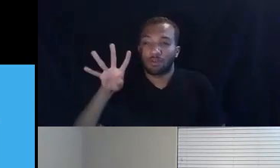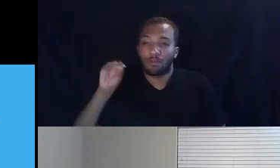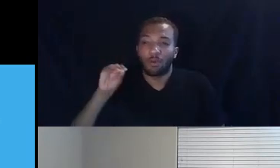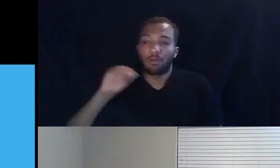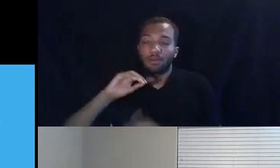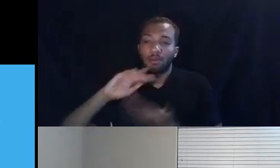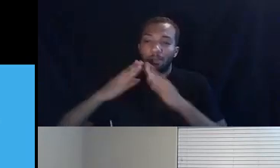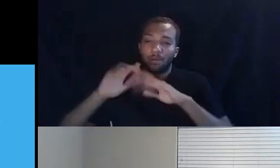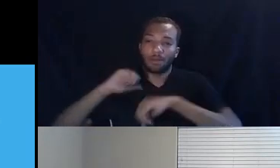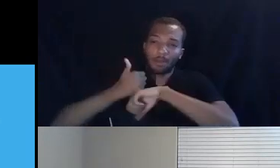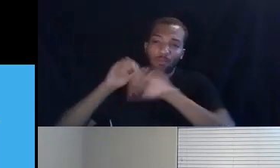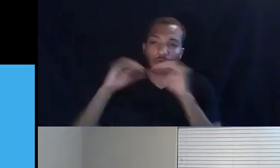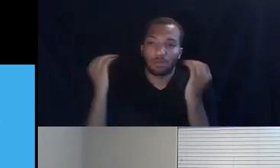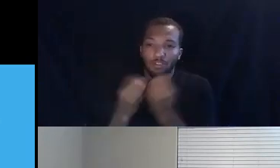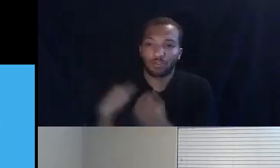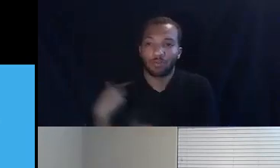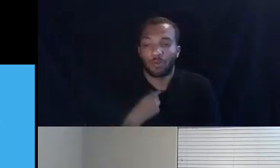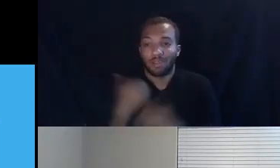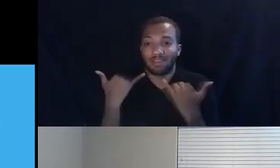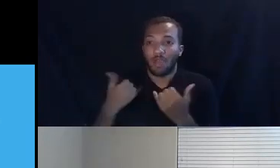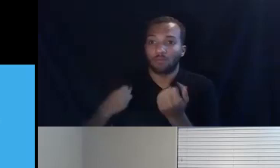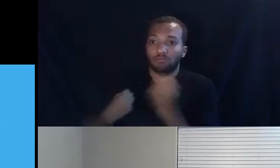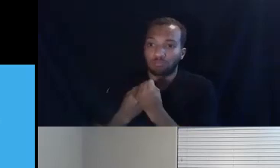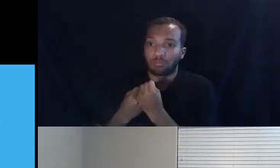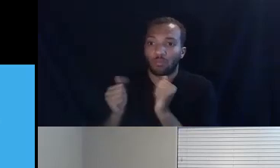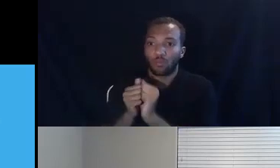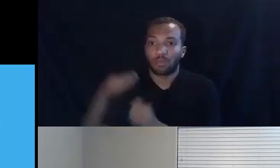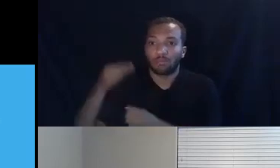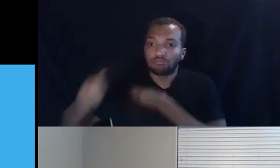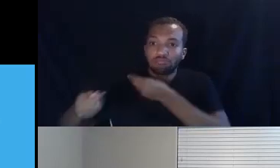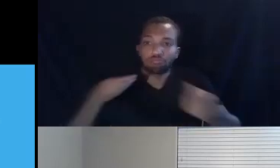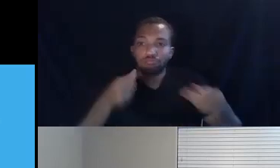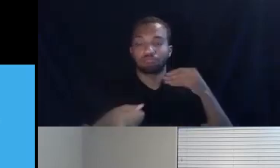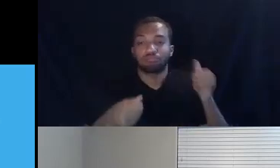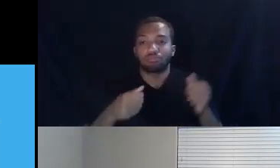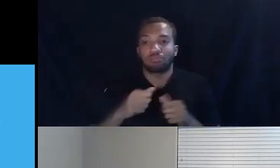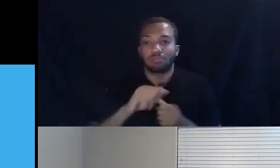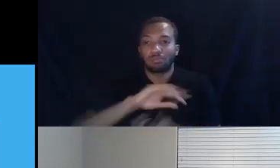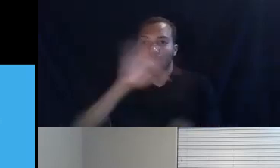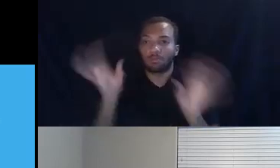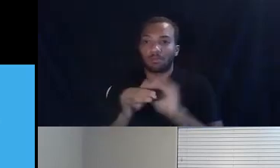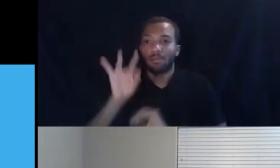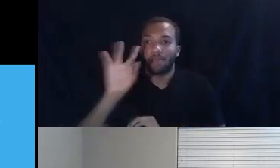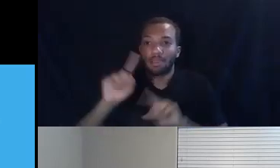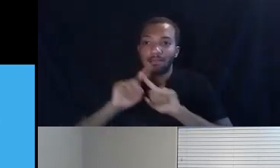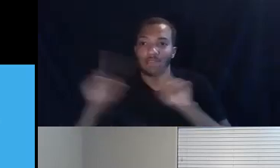that we are currently funding around eight different public health content areas.